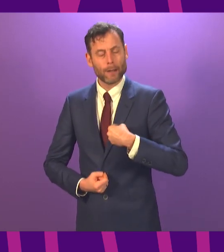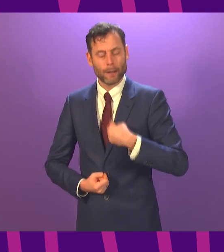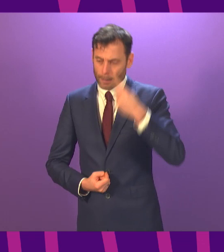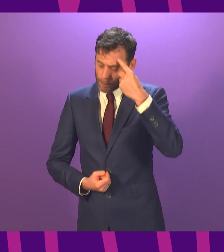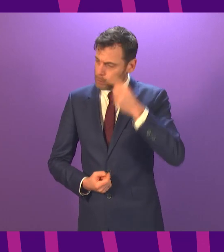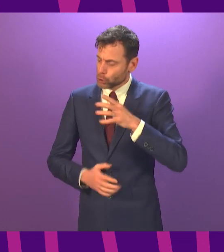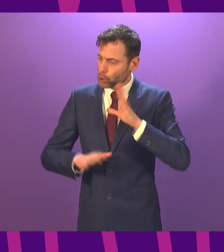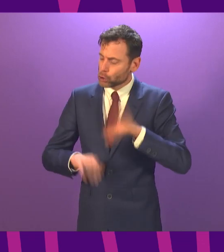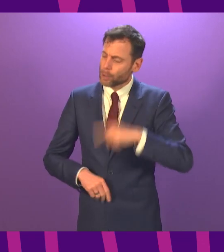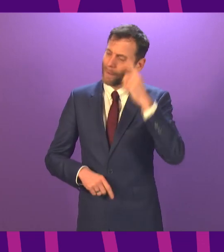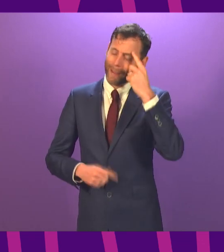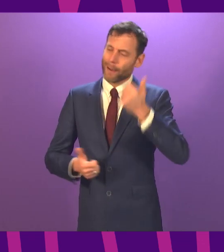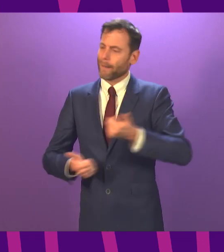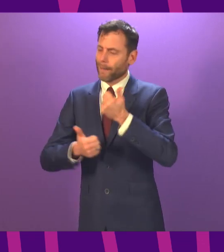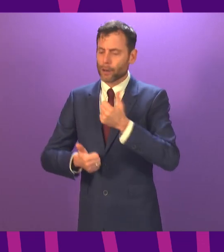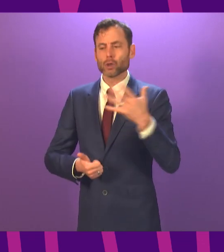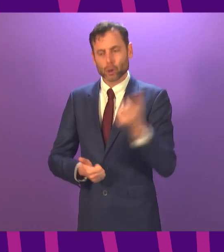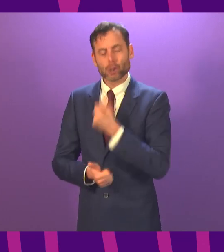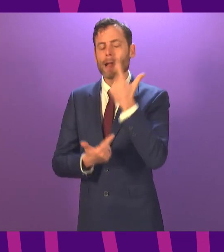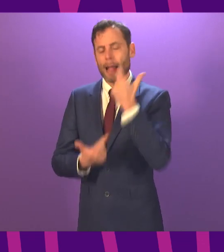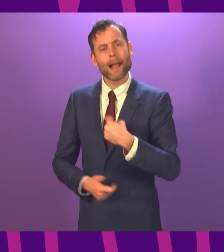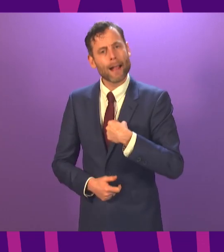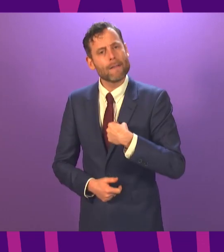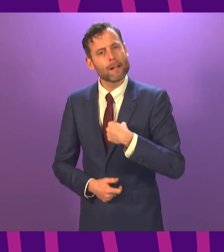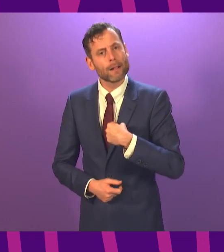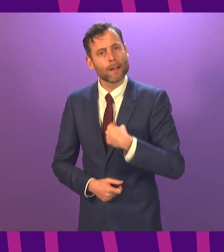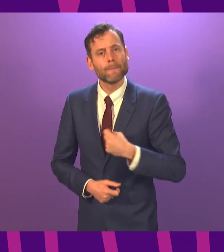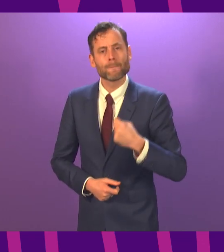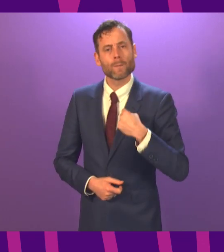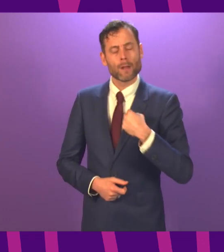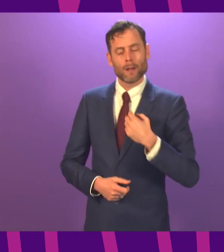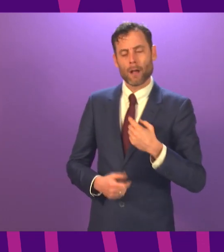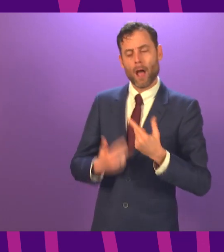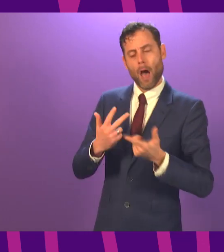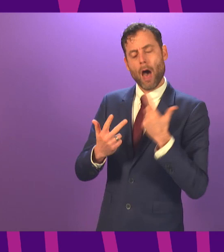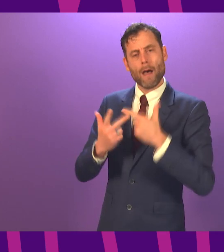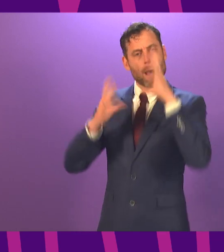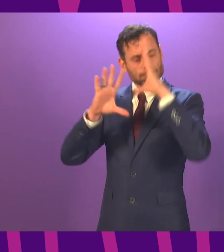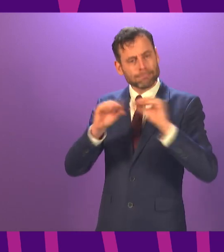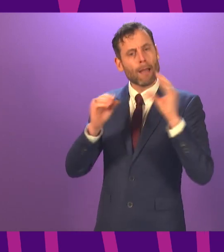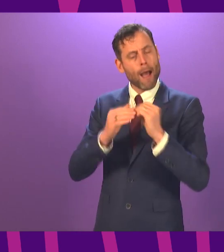sure that I do not drop my guard again. I have three further points that I would like to update members on very quickly. The first